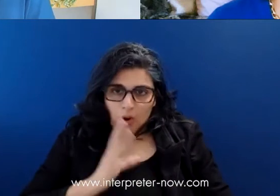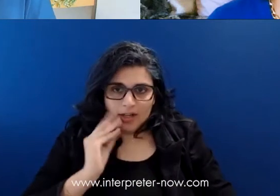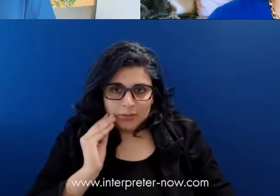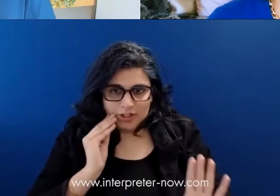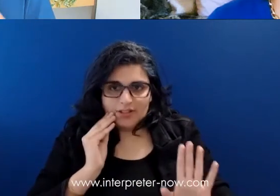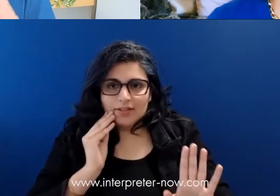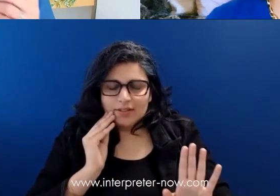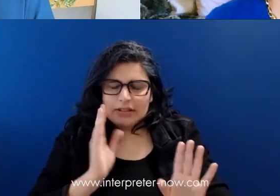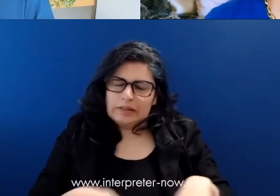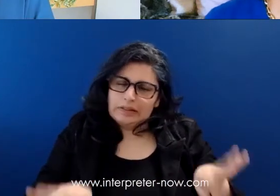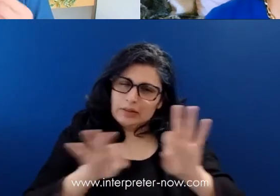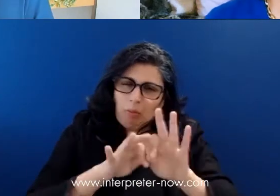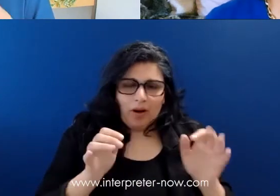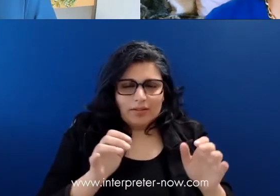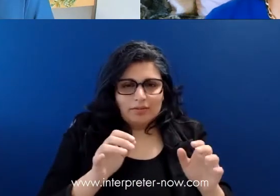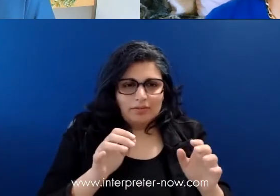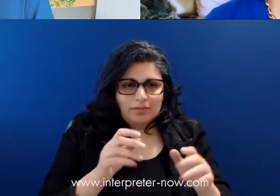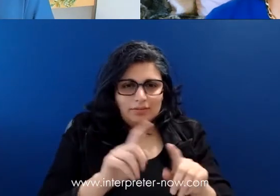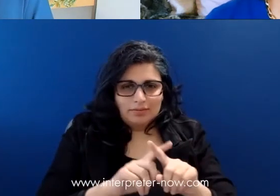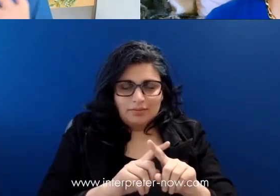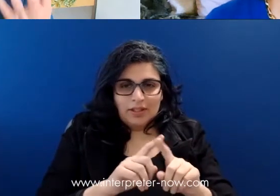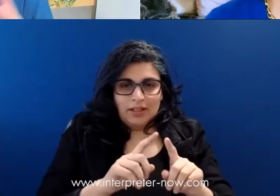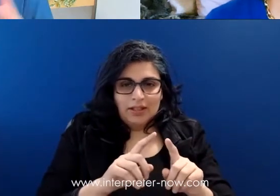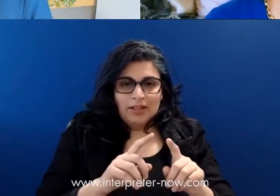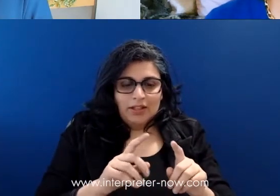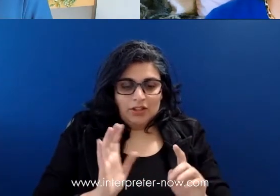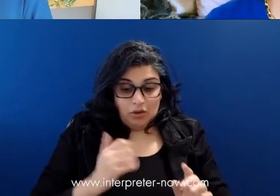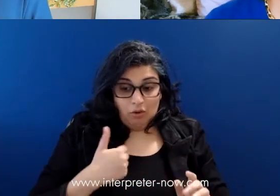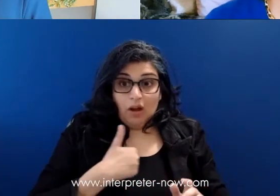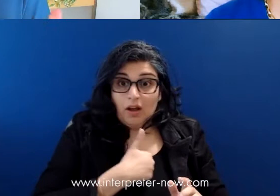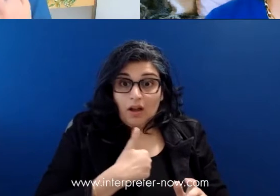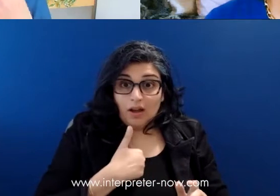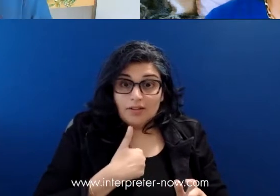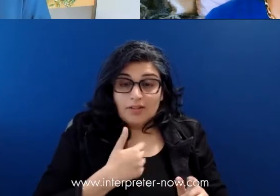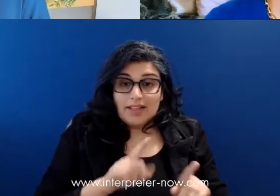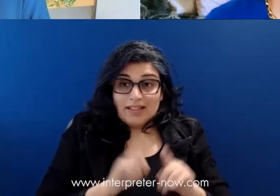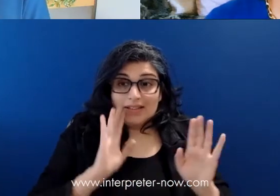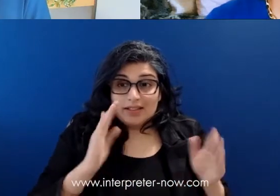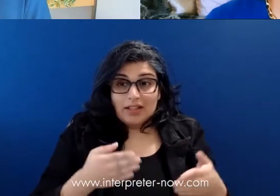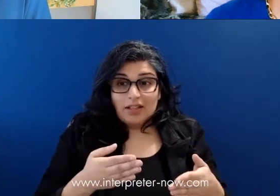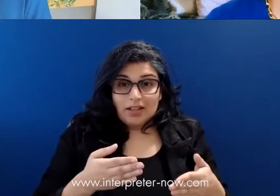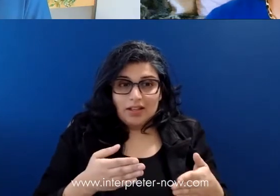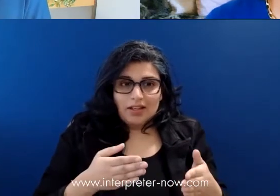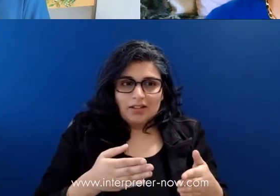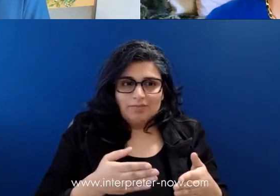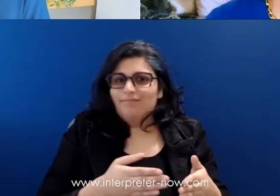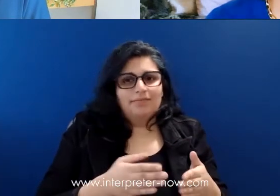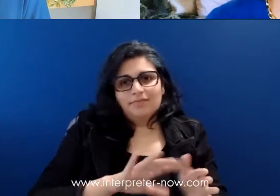So there is a need to be kind of decentered, especially for people who already come from